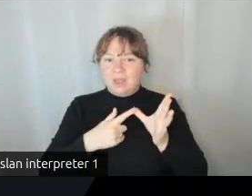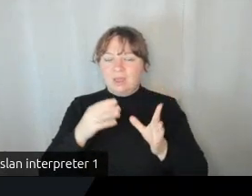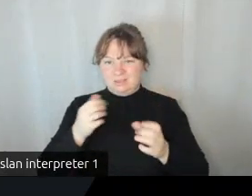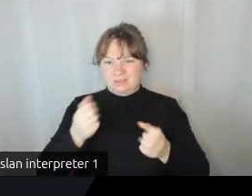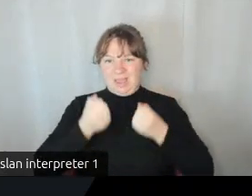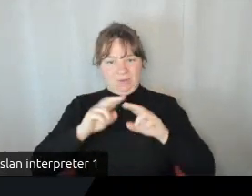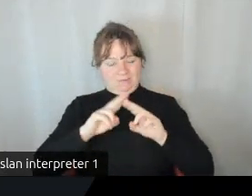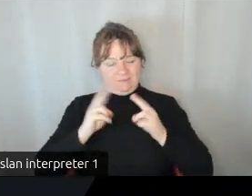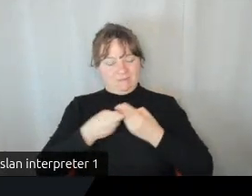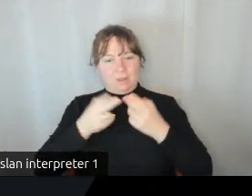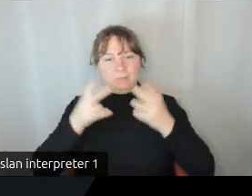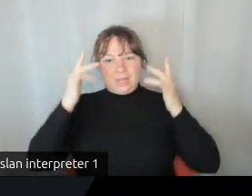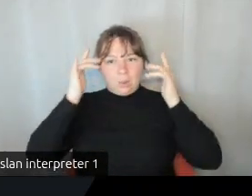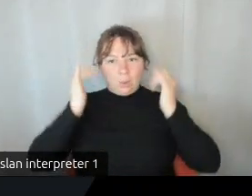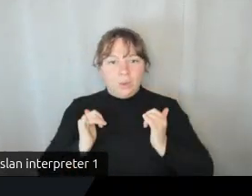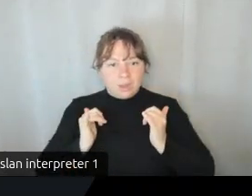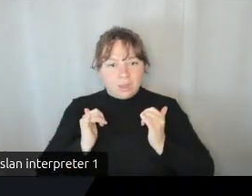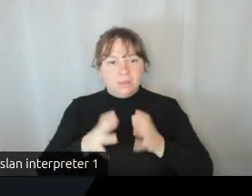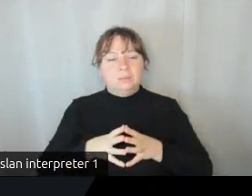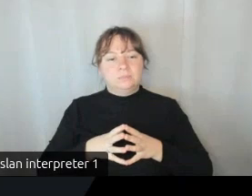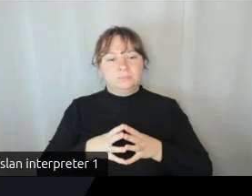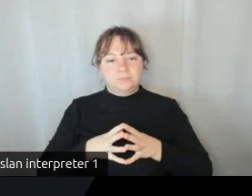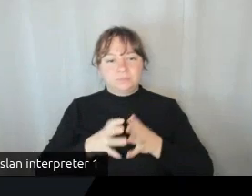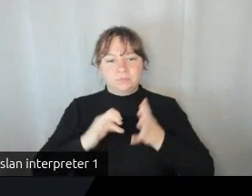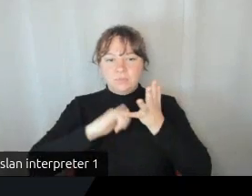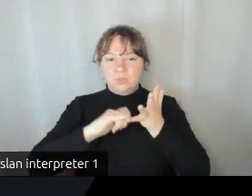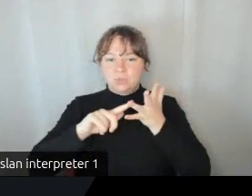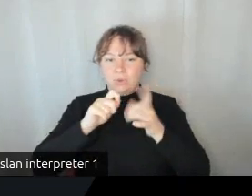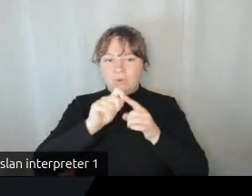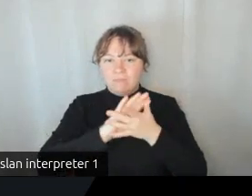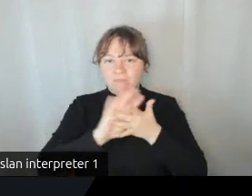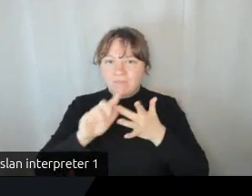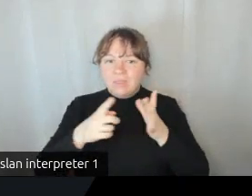our violence and prevention and advocacy team. We have Sophia Kim who's a domestic and family